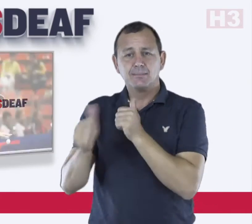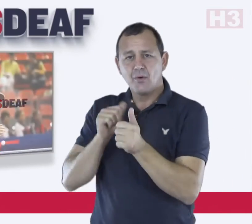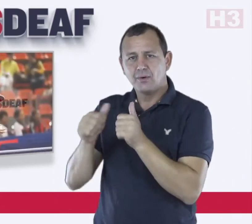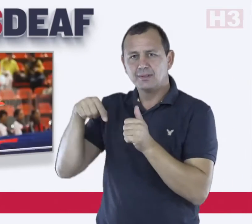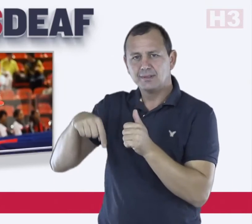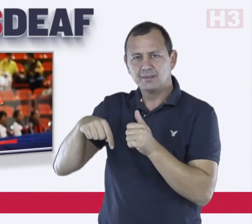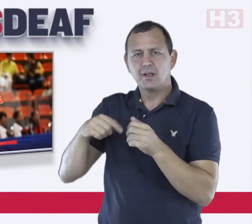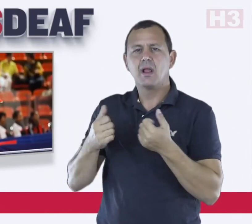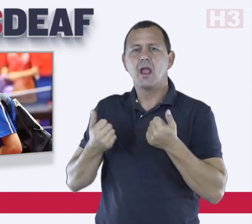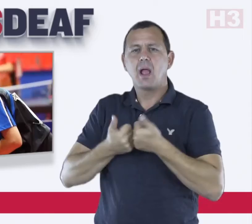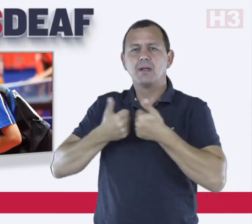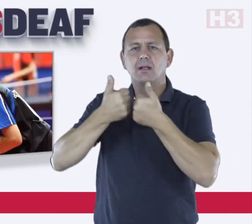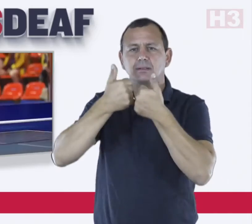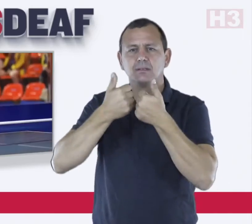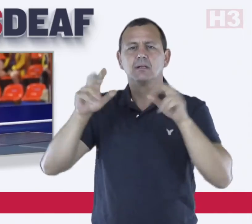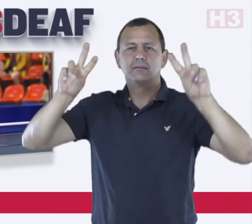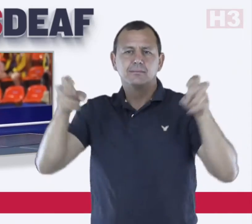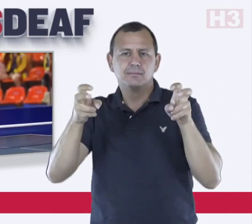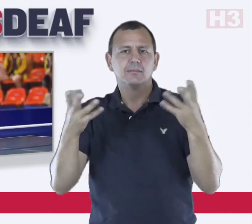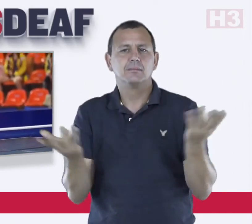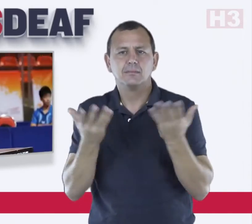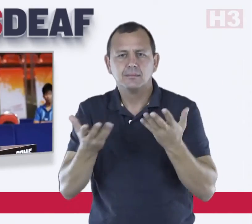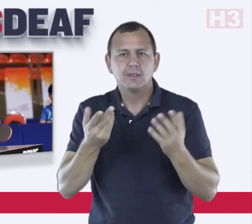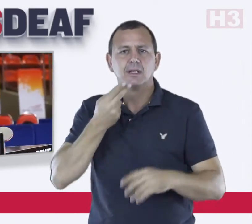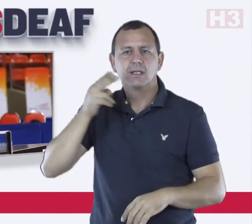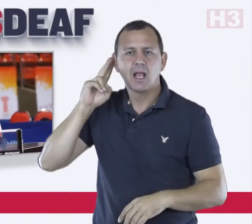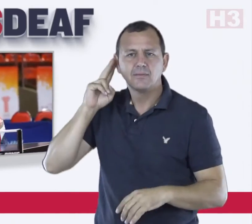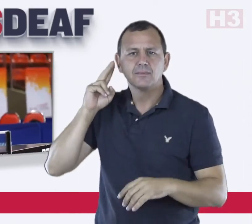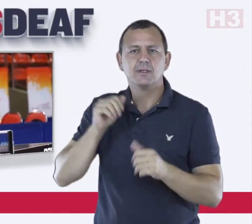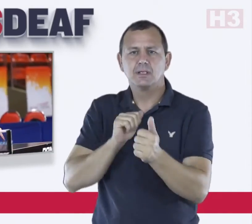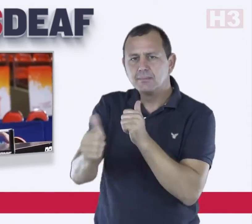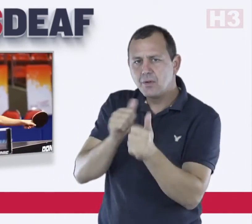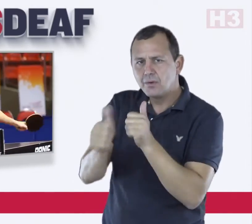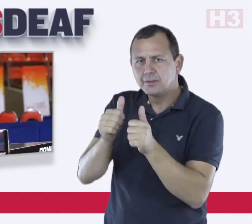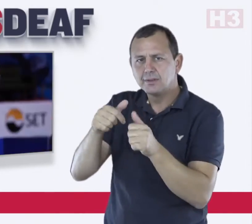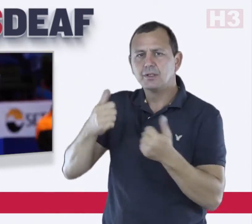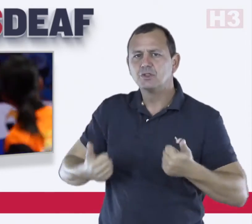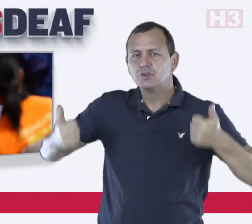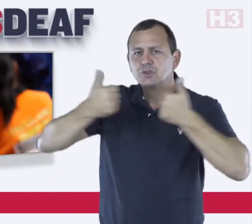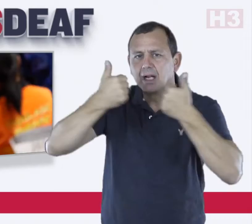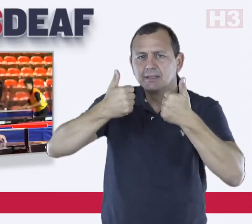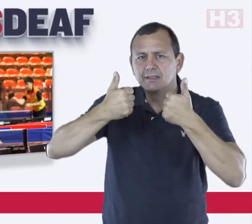A sports competition called the Deaf Sports Challenge